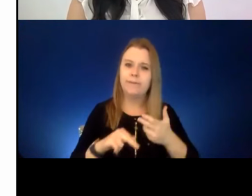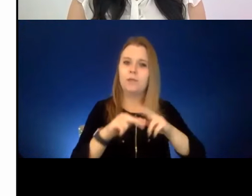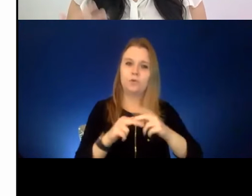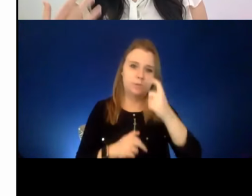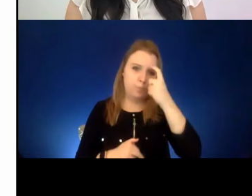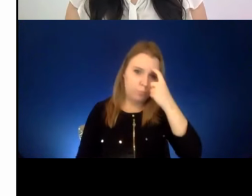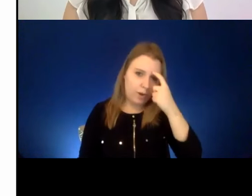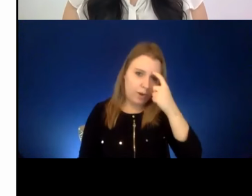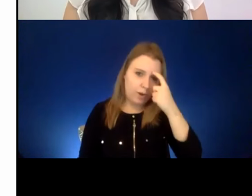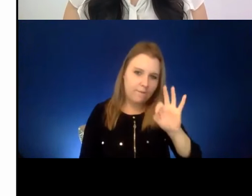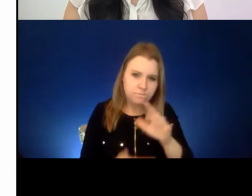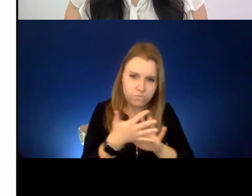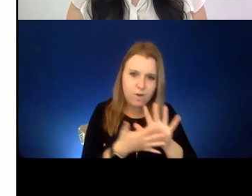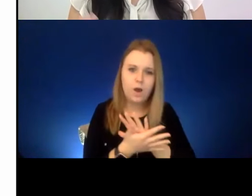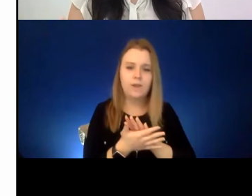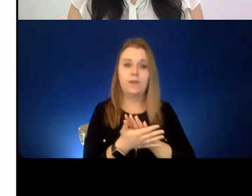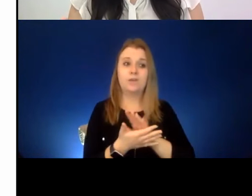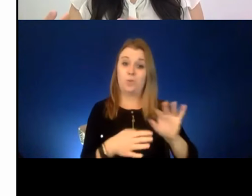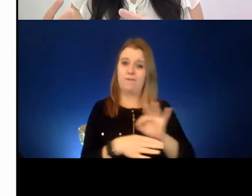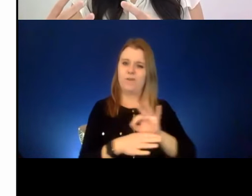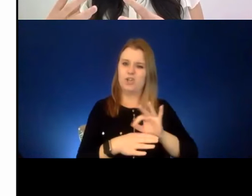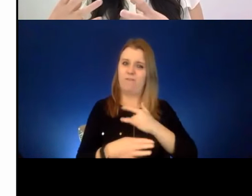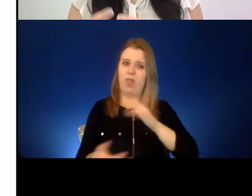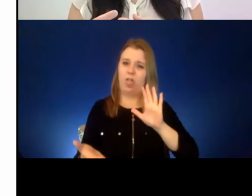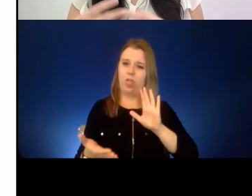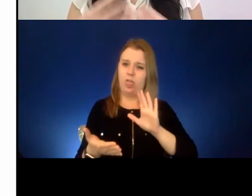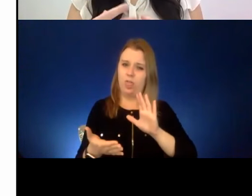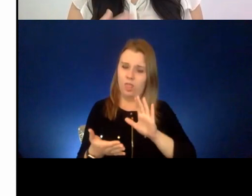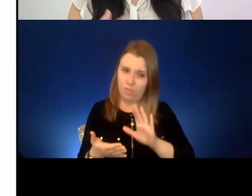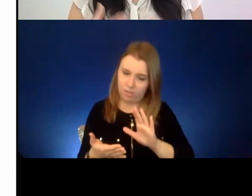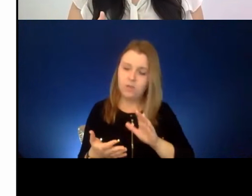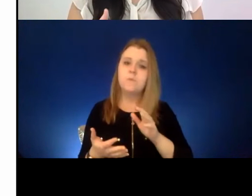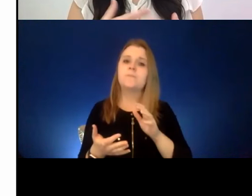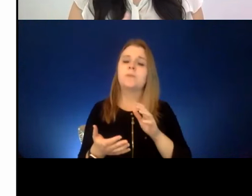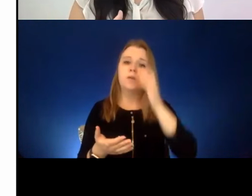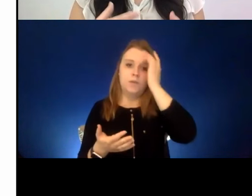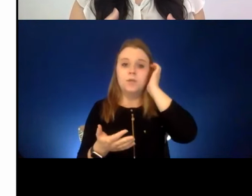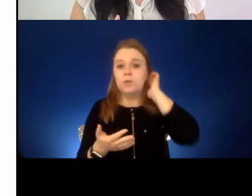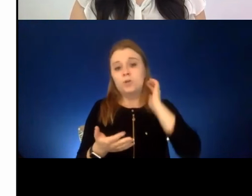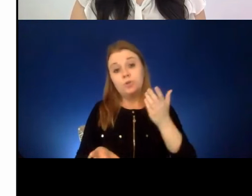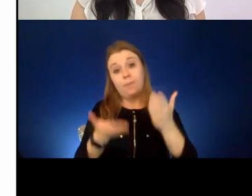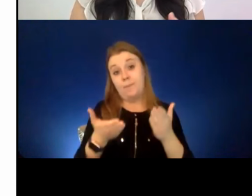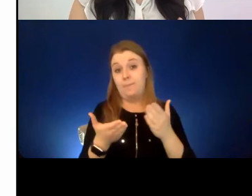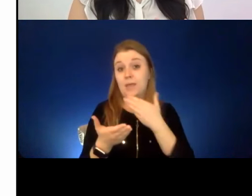and they'll stop functioning as well. So you might wanna put a event or program earlier in the day.